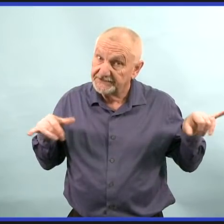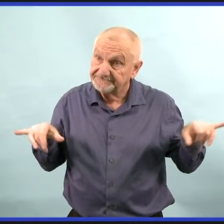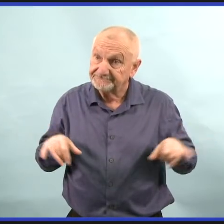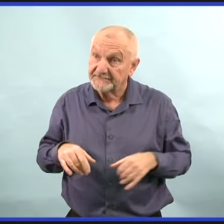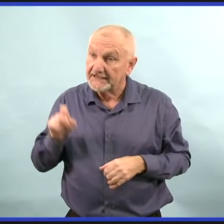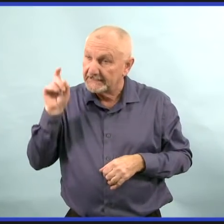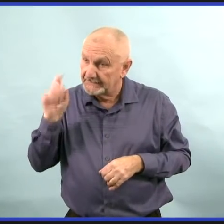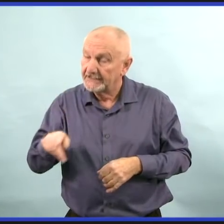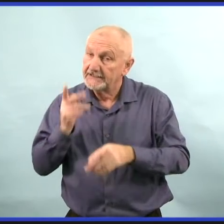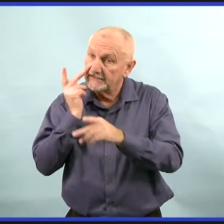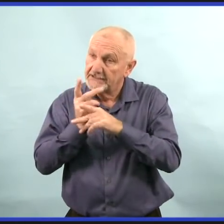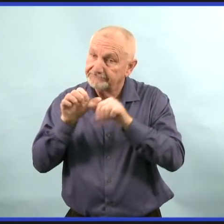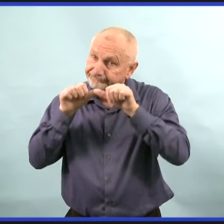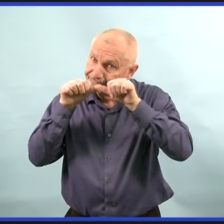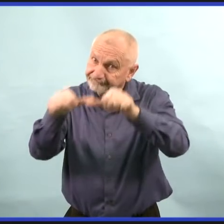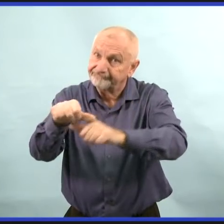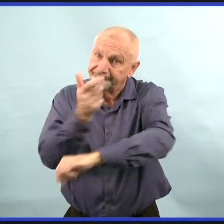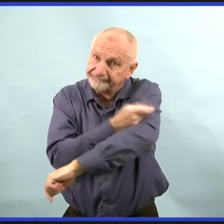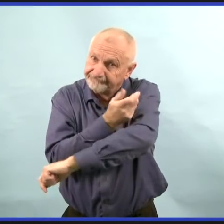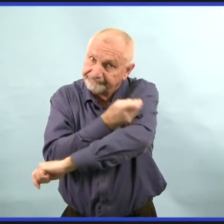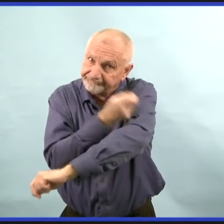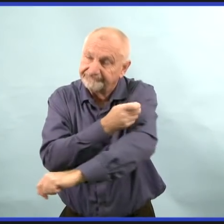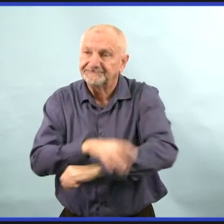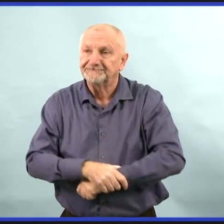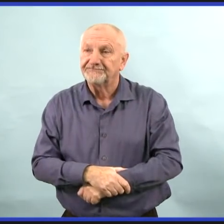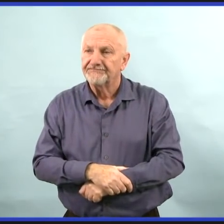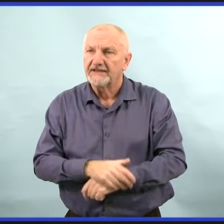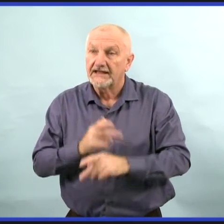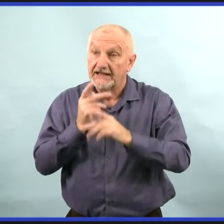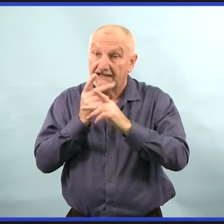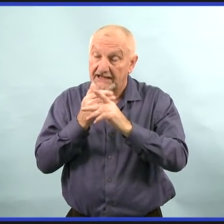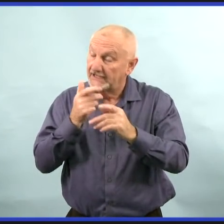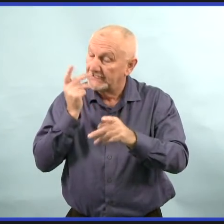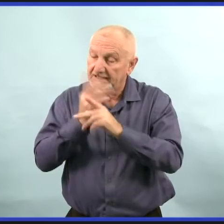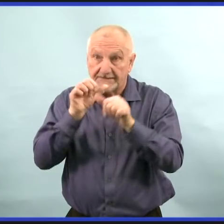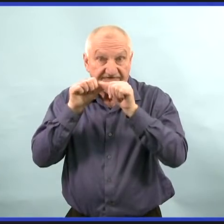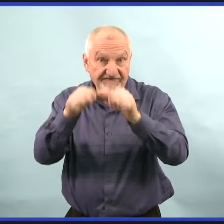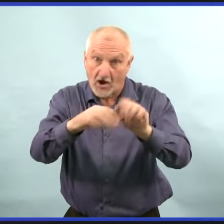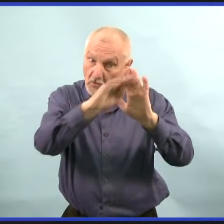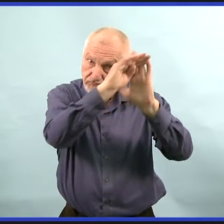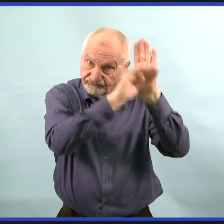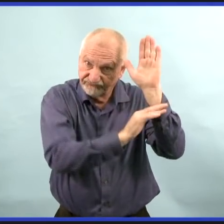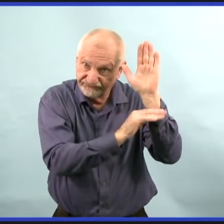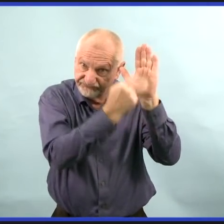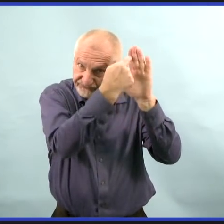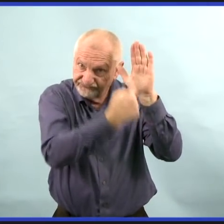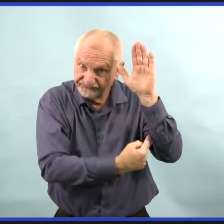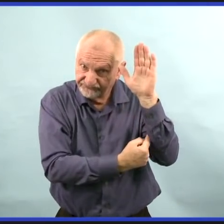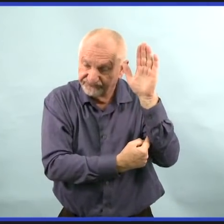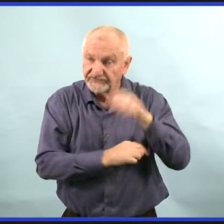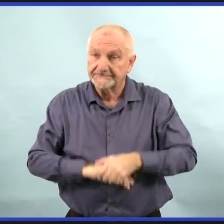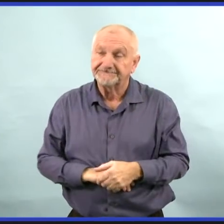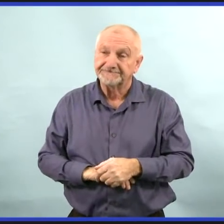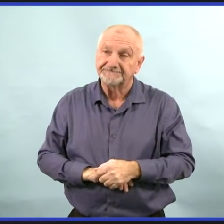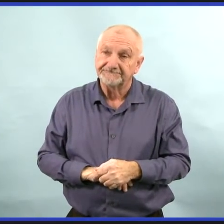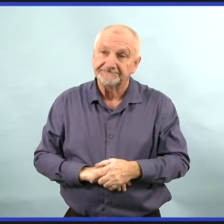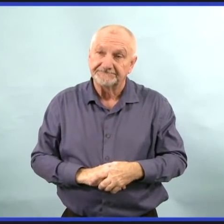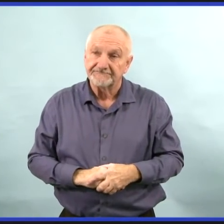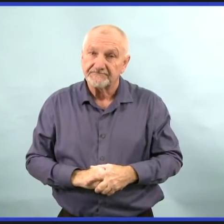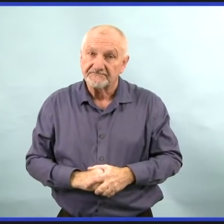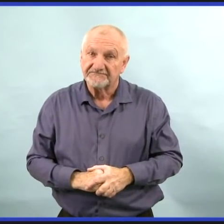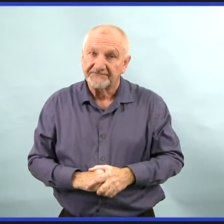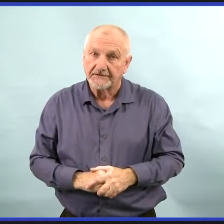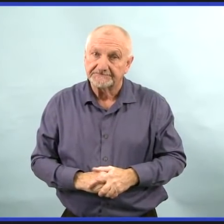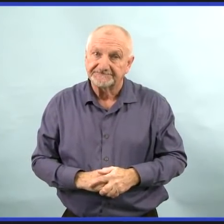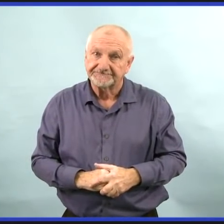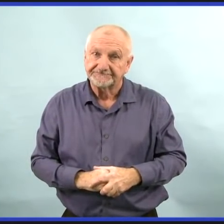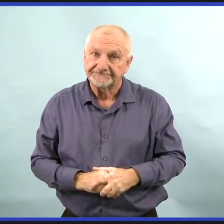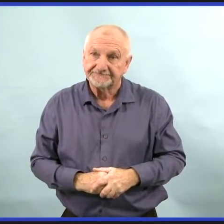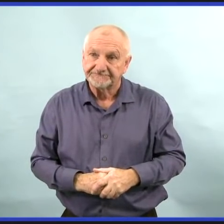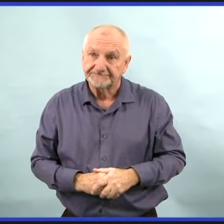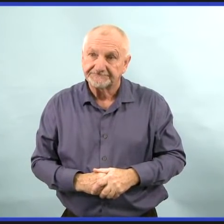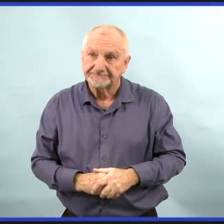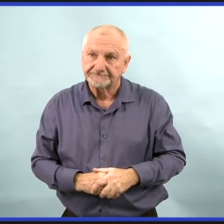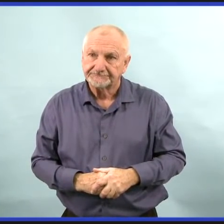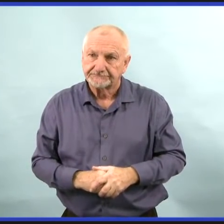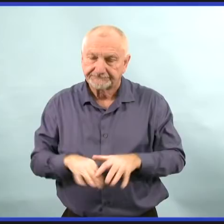if we're not vaccinated continue to follow those fundamentals and you know we need to continue to